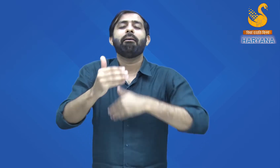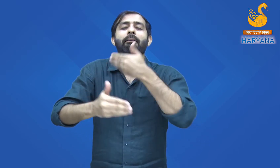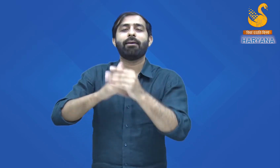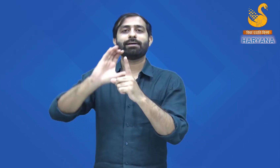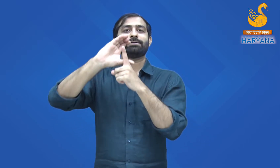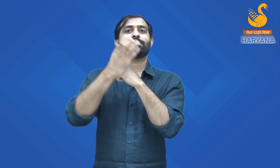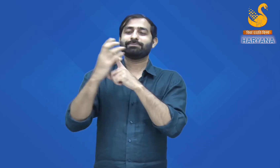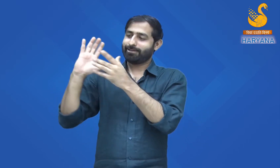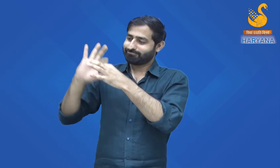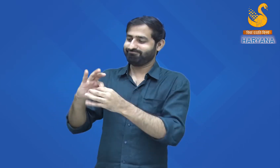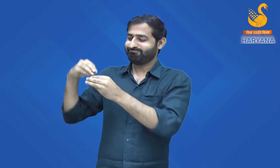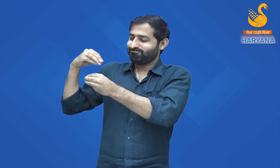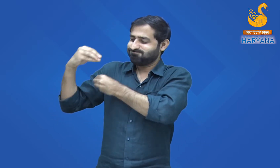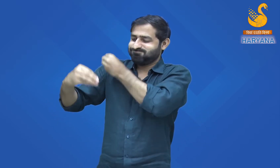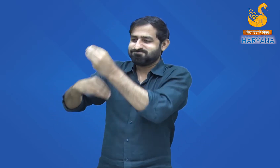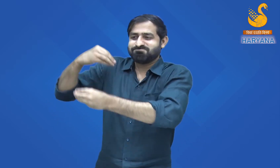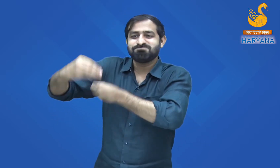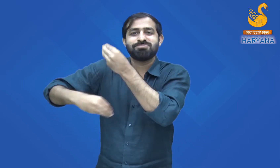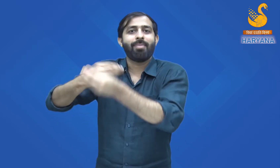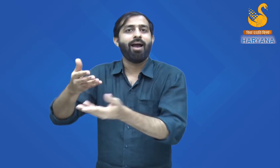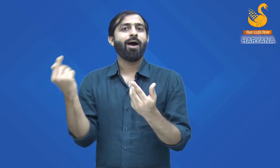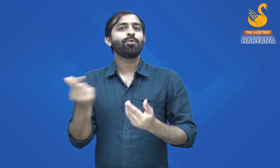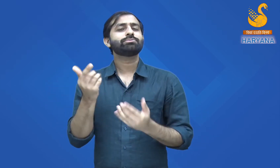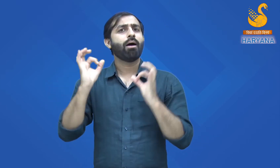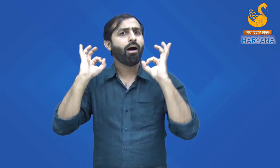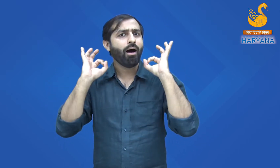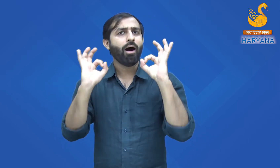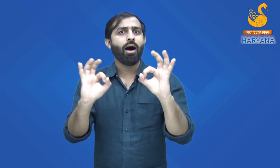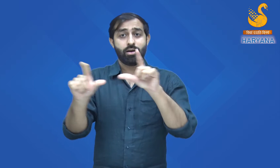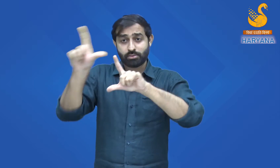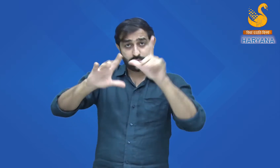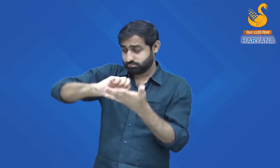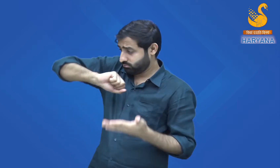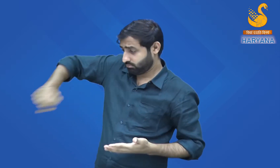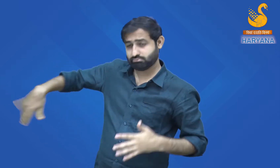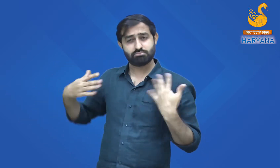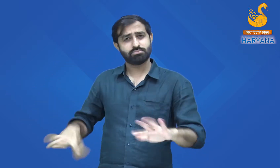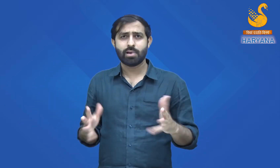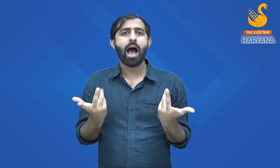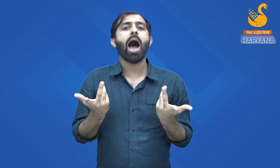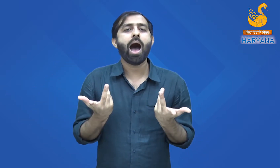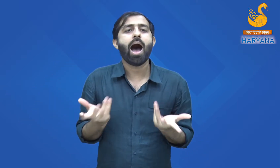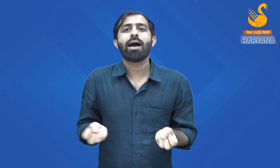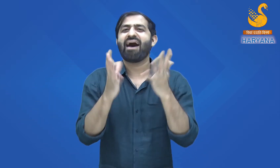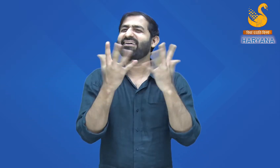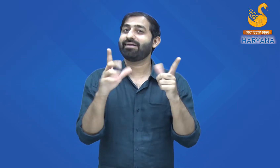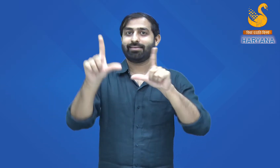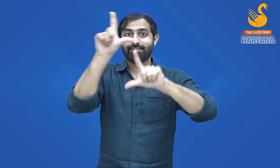between land, language, people and their culture. This is not possible without language .